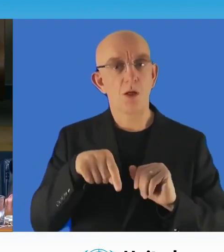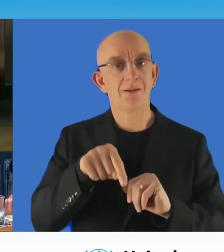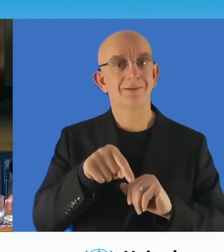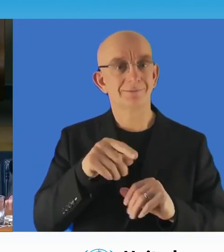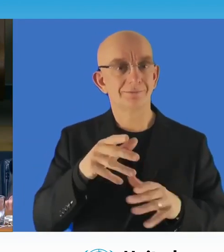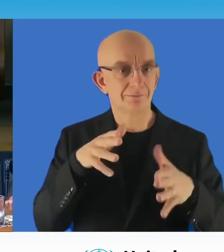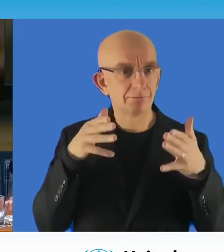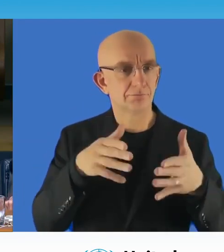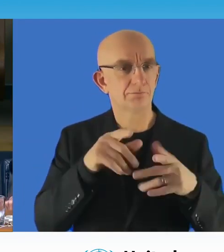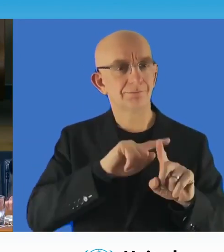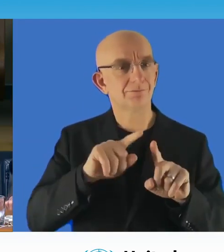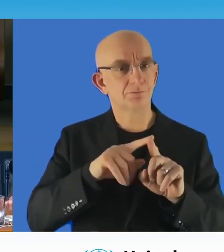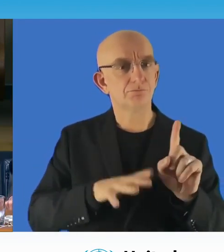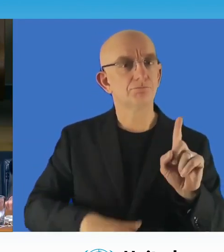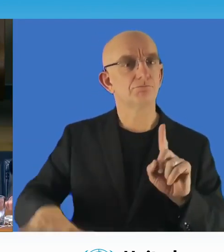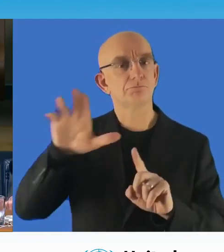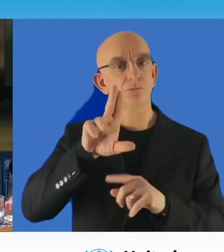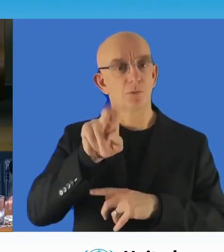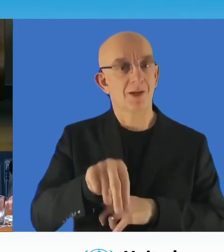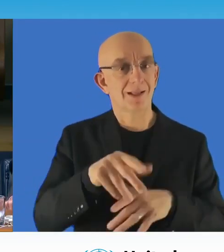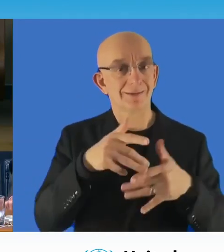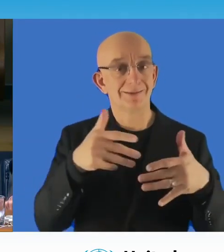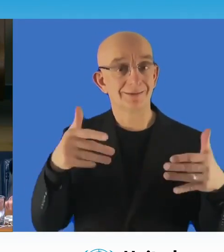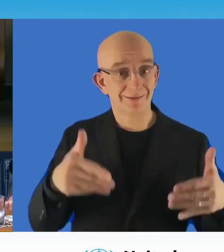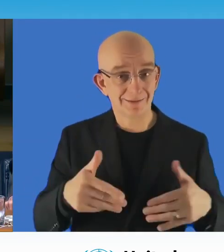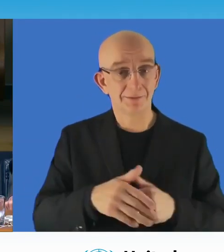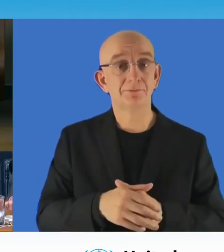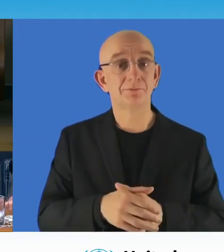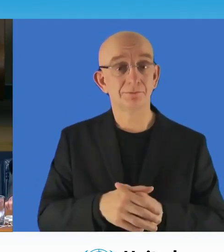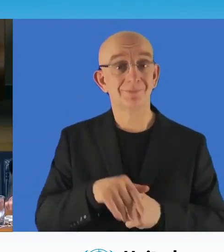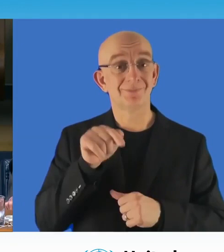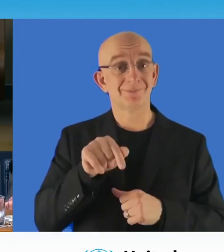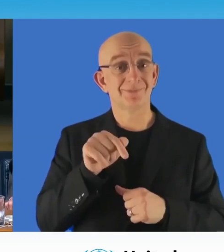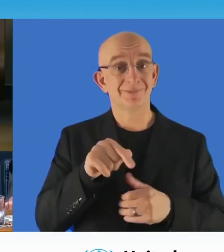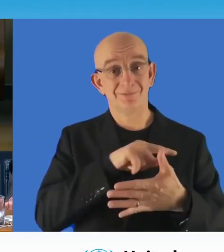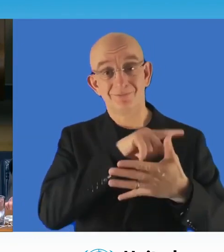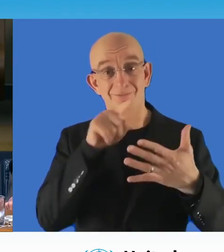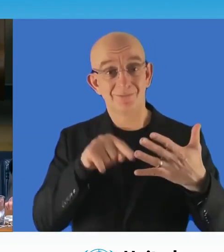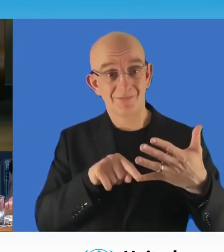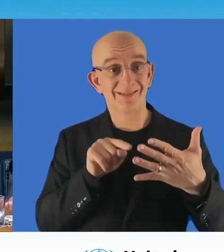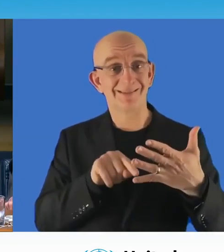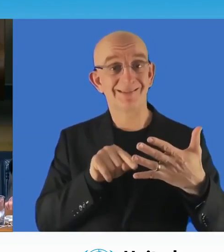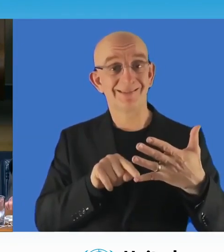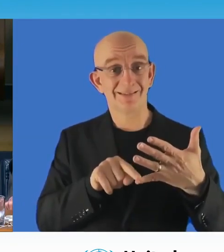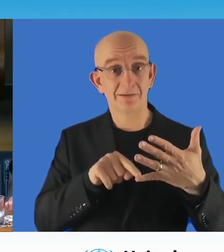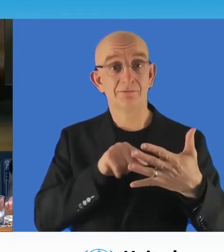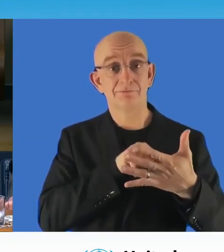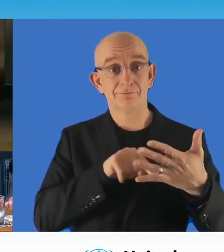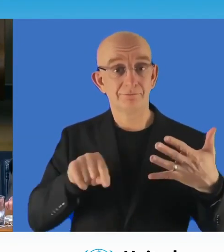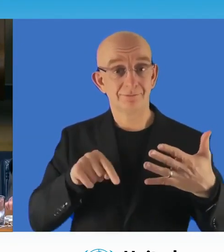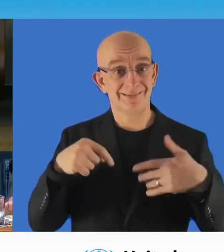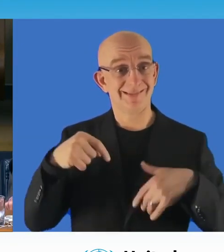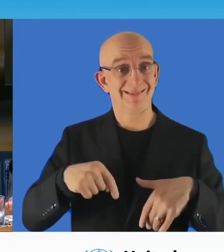a new edition in the Autumn third is the area of disability inclusion strategies over the